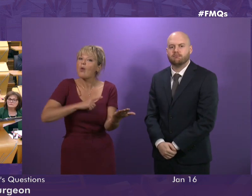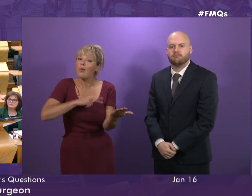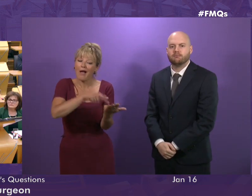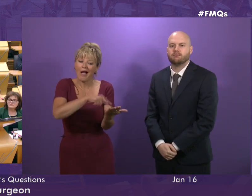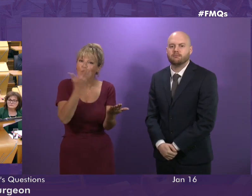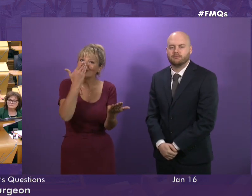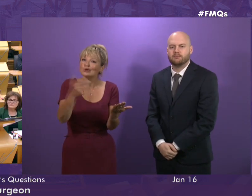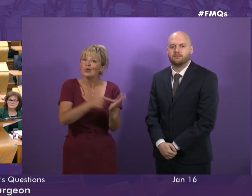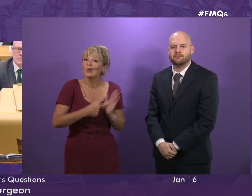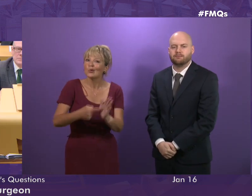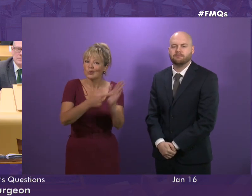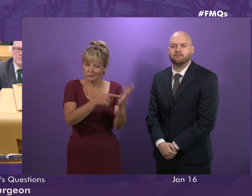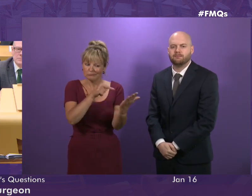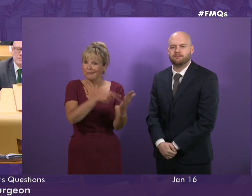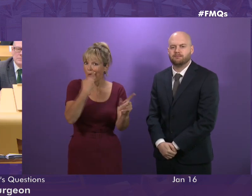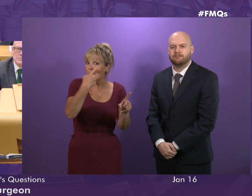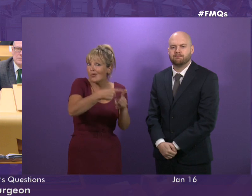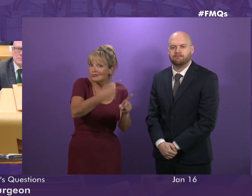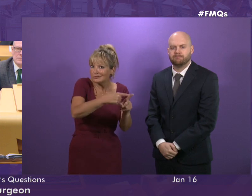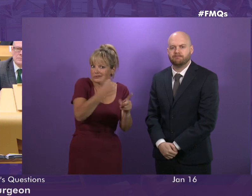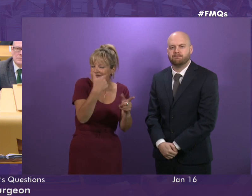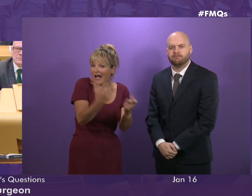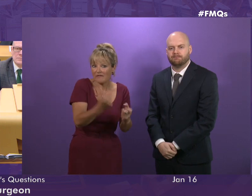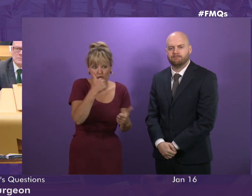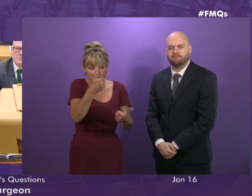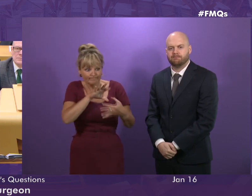and growth deals are having across Scotland in strengthening relationships between councils,